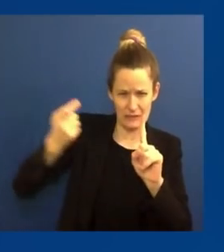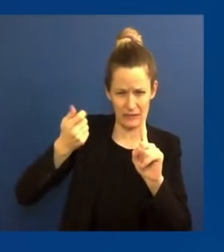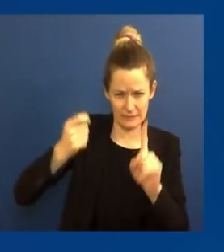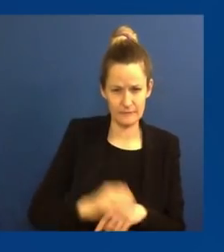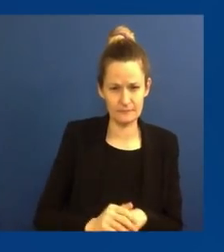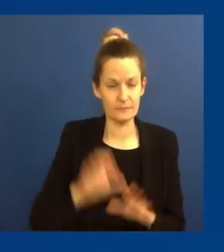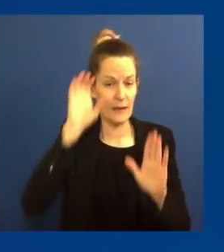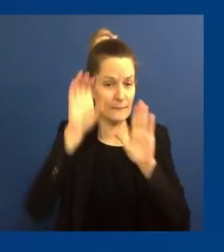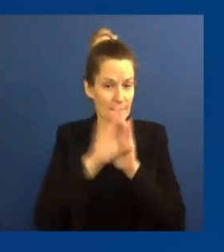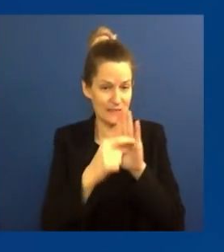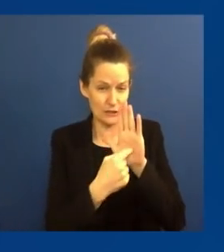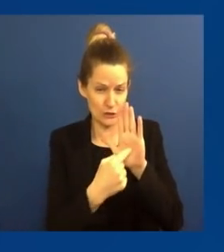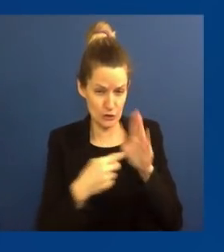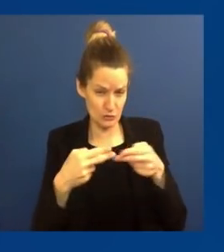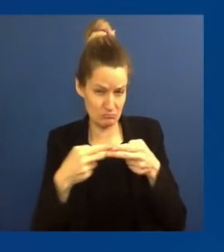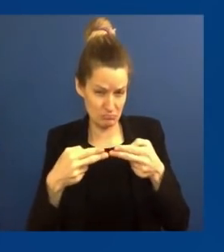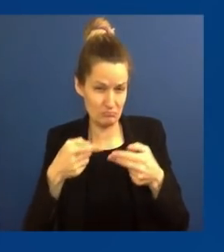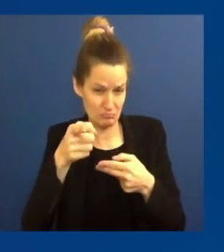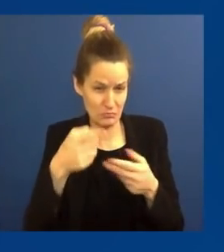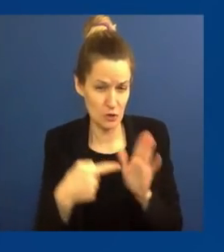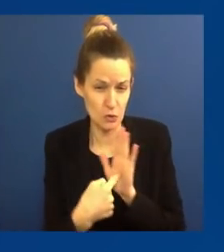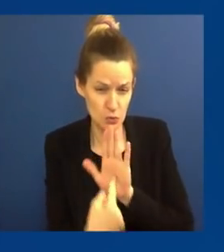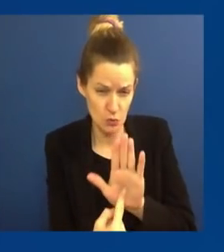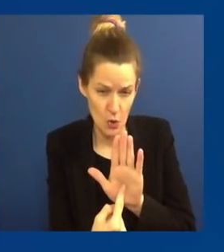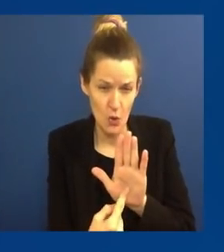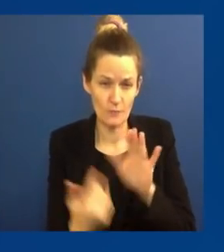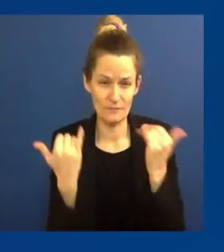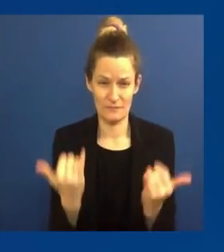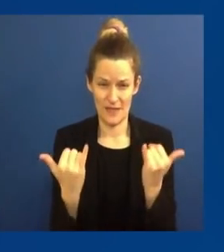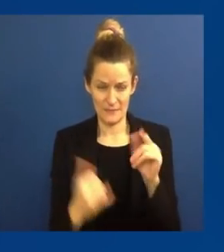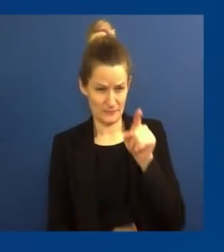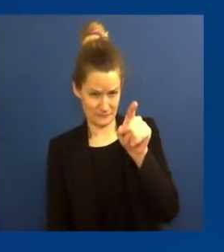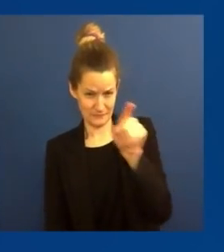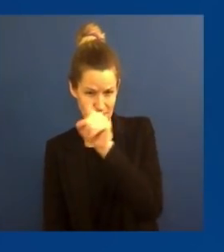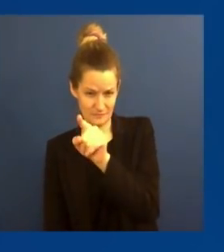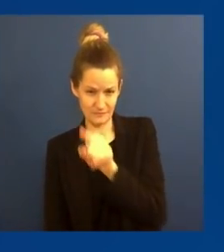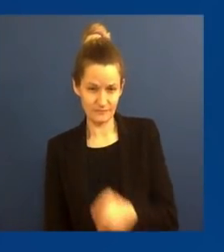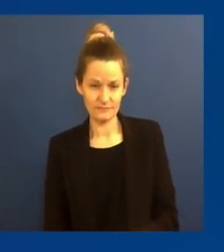of the now spike of the coronavirus of SARS-CoV-2.